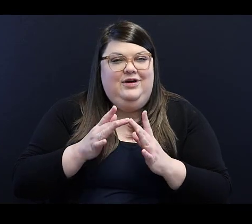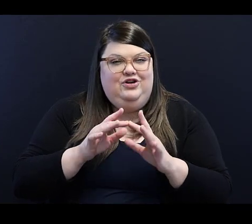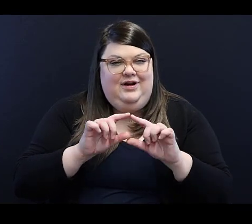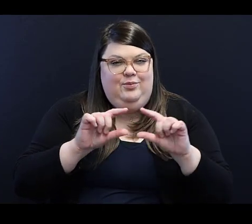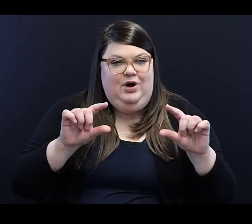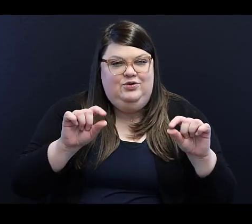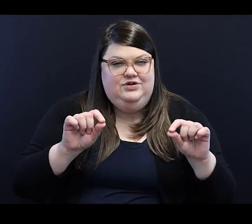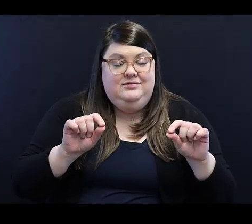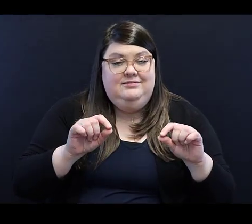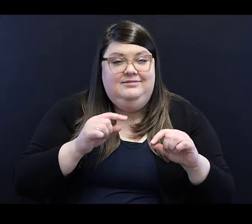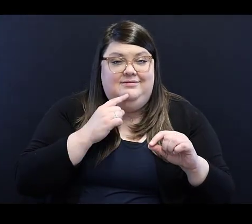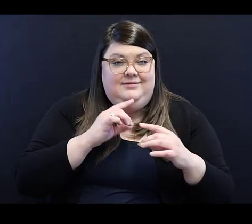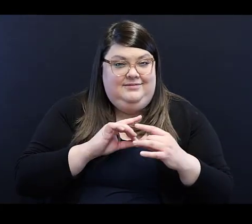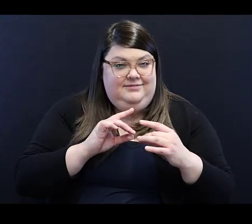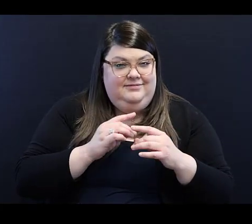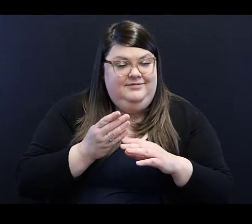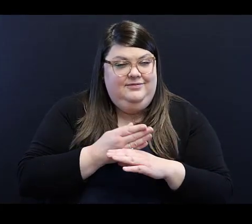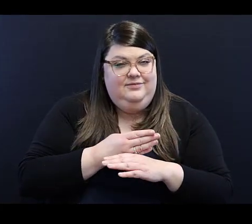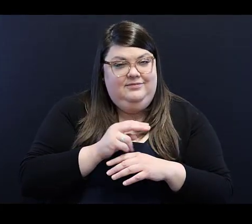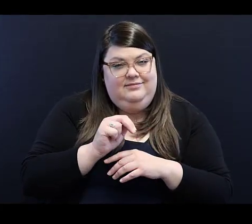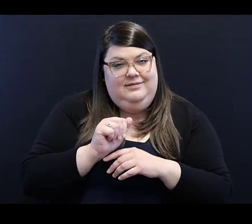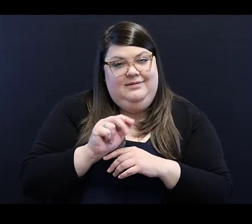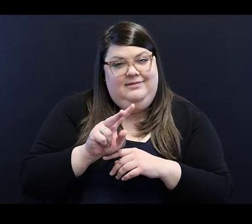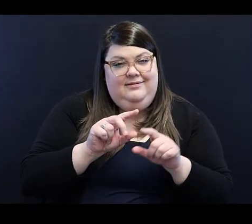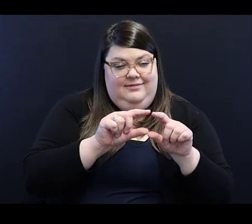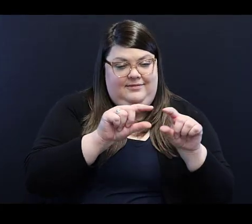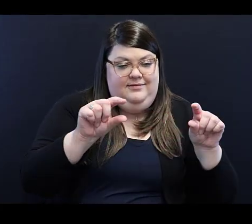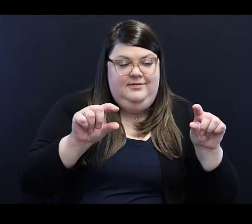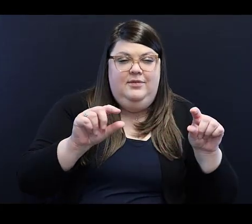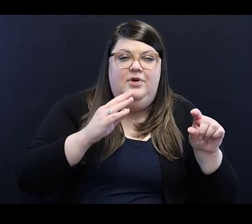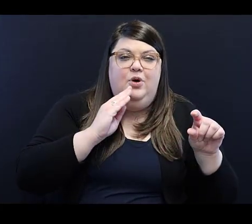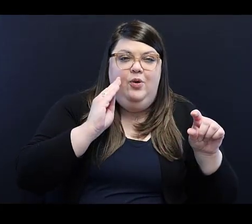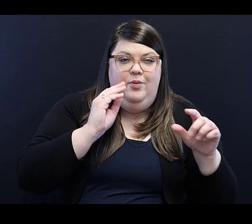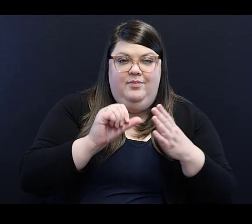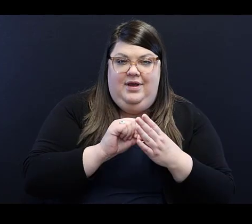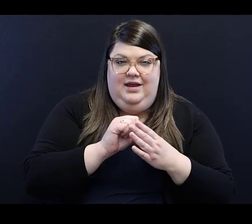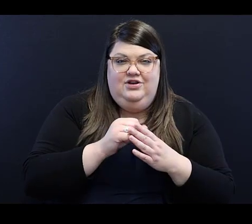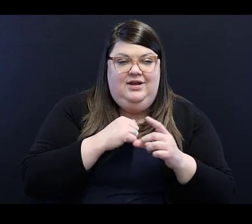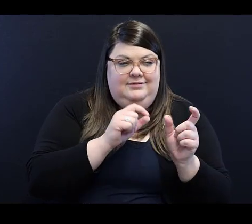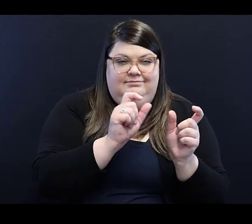As mentioned previously, the navigation bar on the homepage contains links to